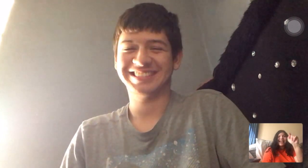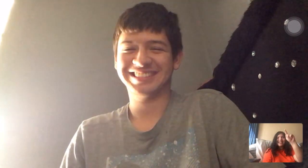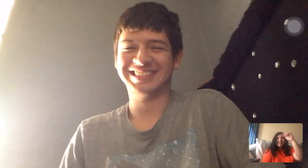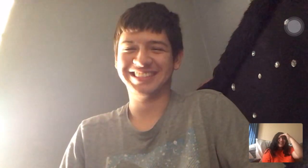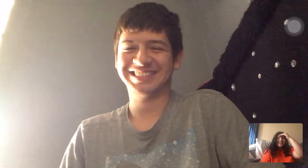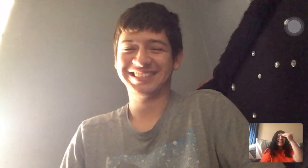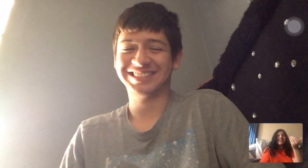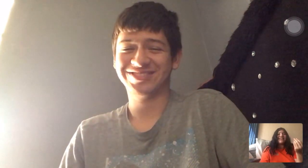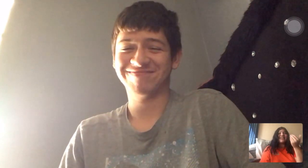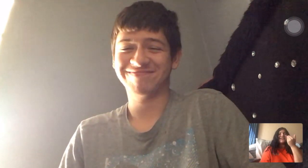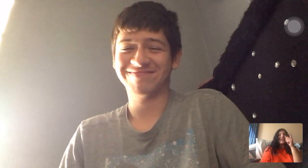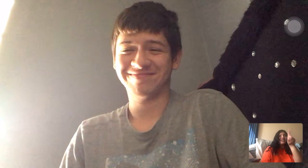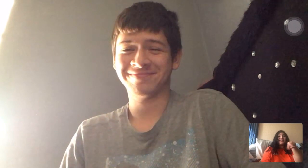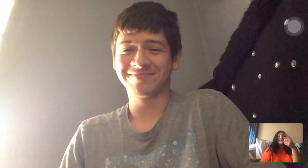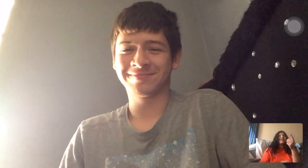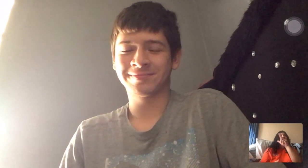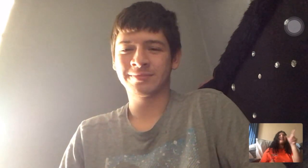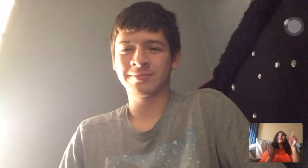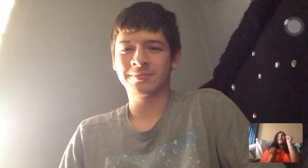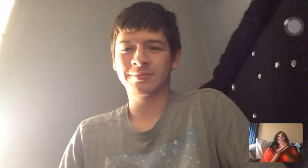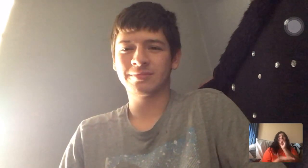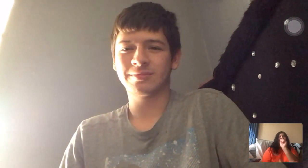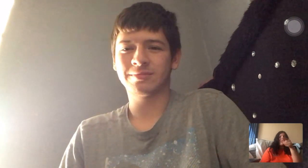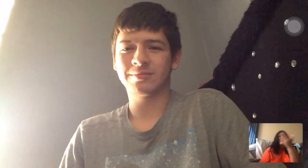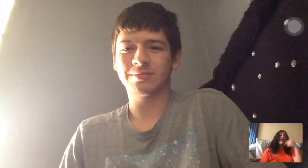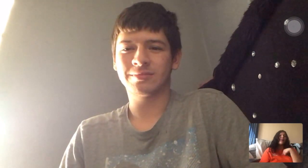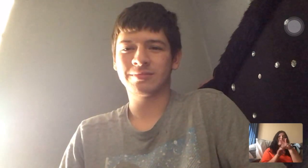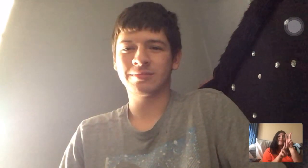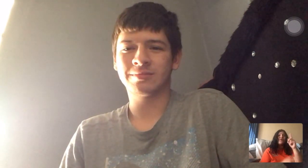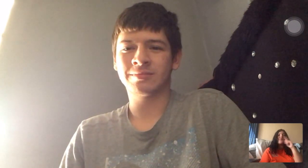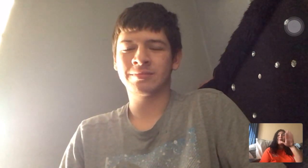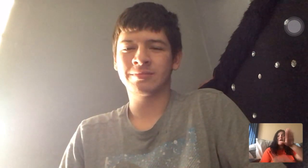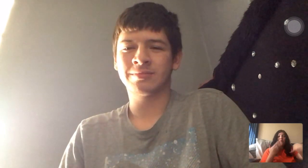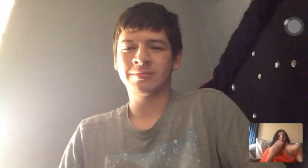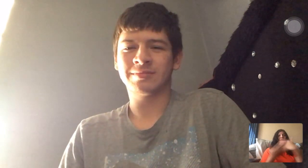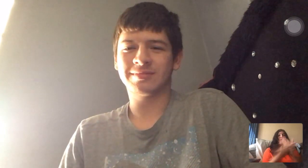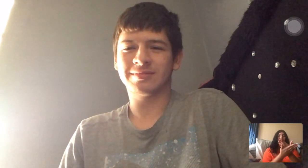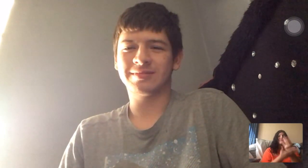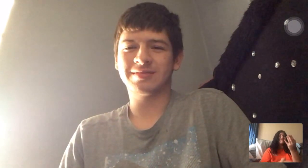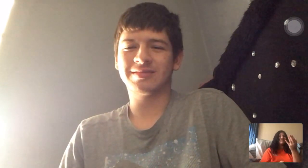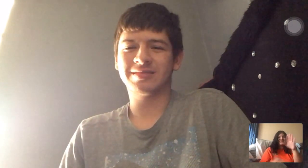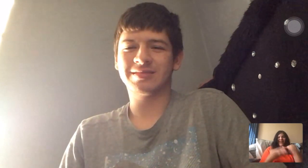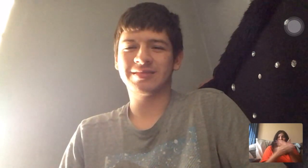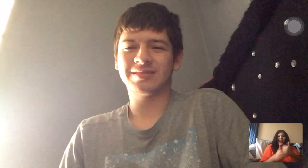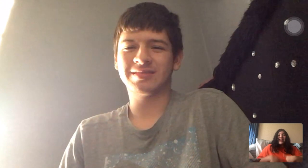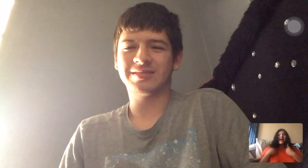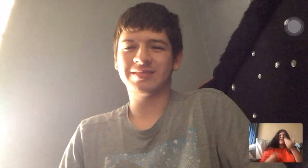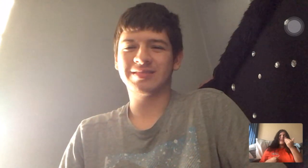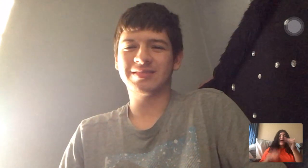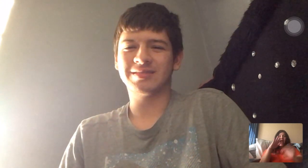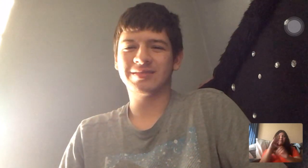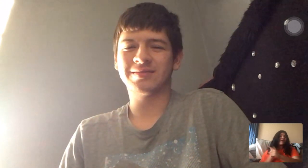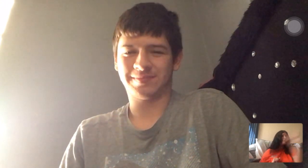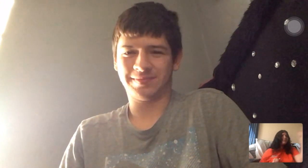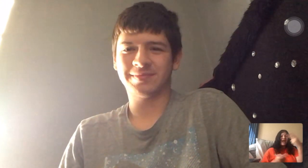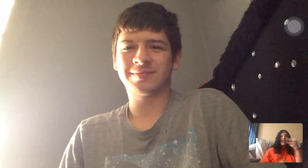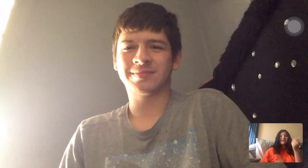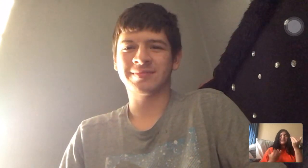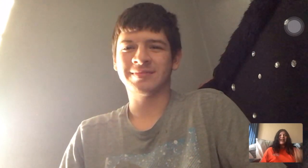The graduation ceremony is the only thing I have been looking forward to in my whole life, Elementary through High School.